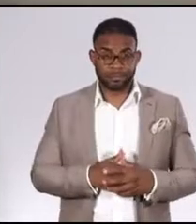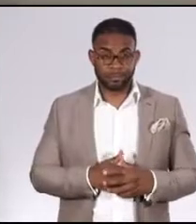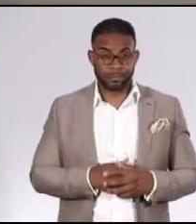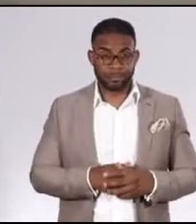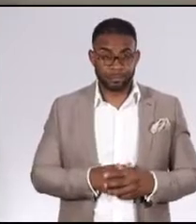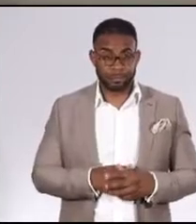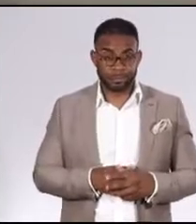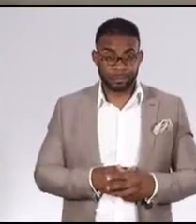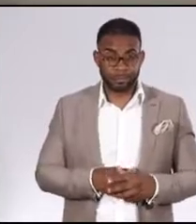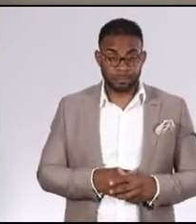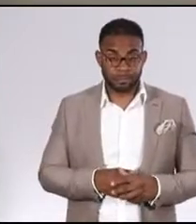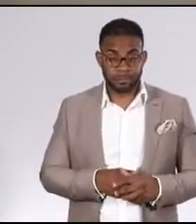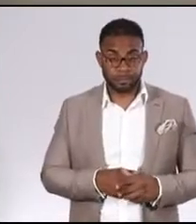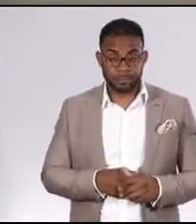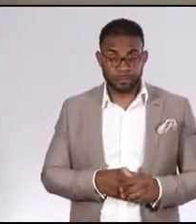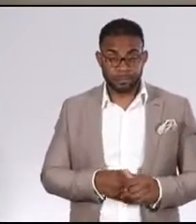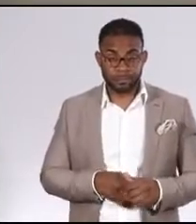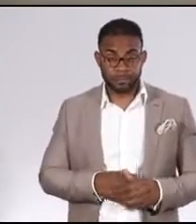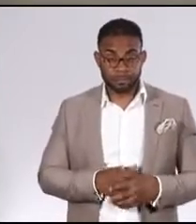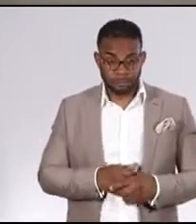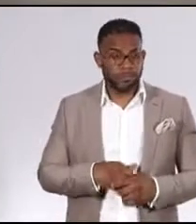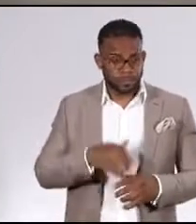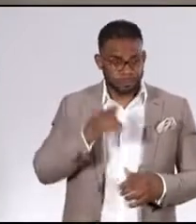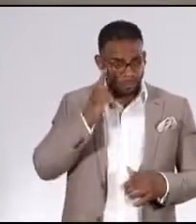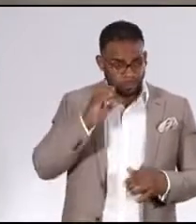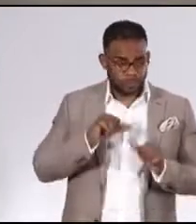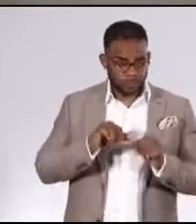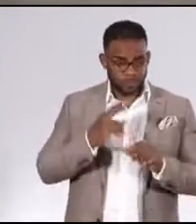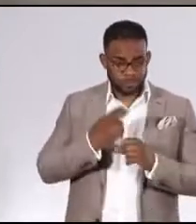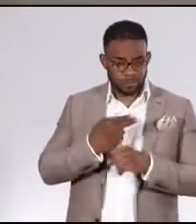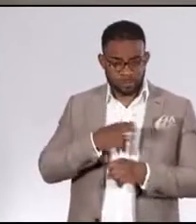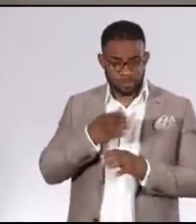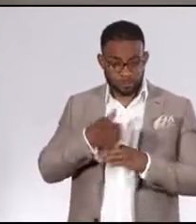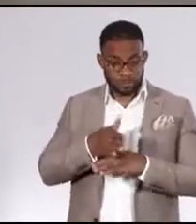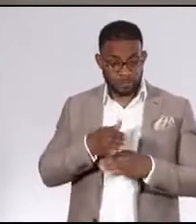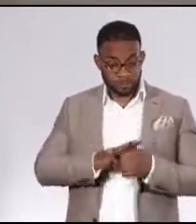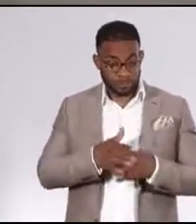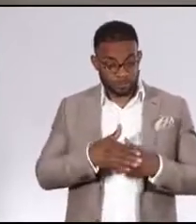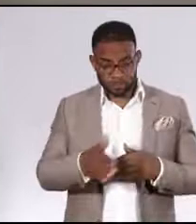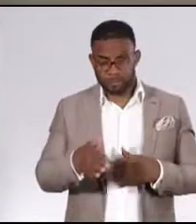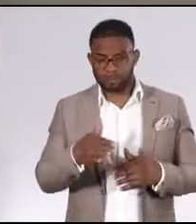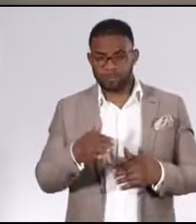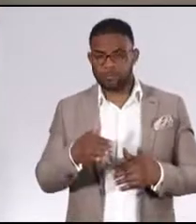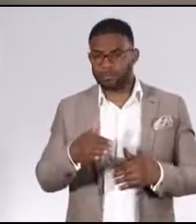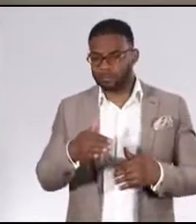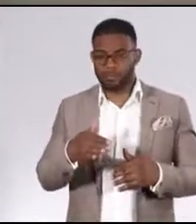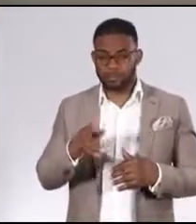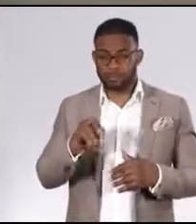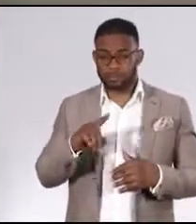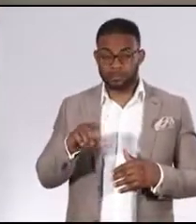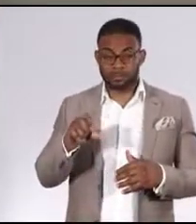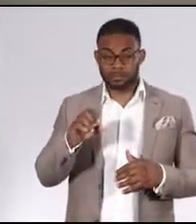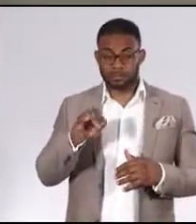Mass will continue to be used in hospitals long after copenhagen. And unless clear mass become routinely available.